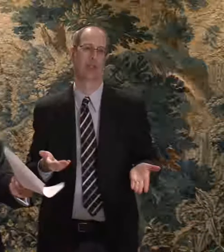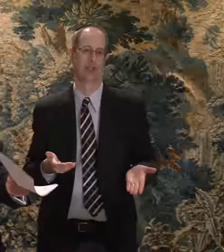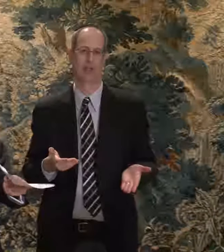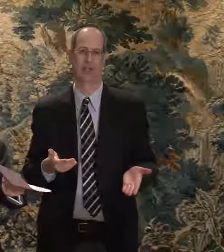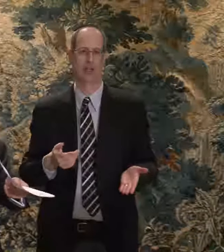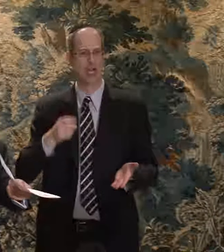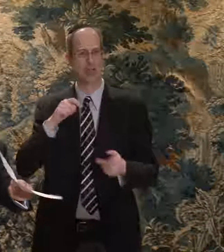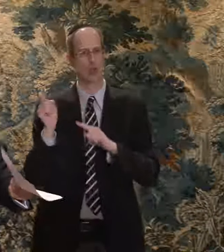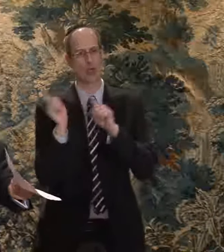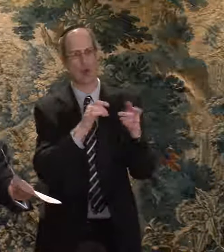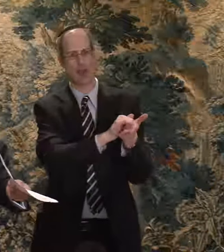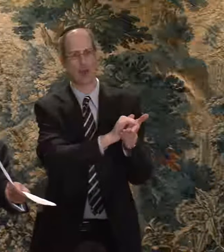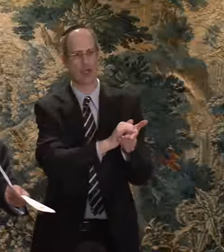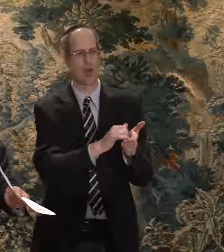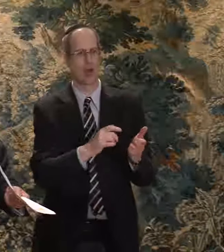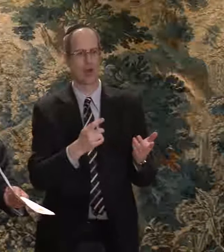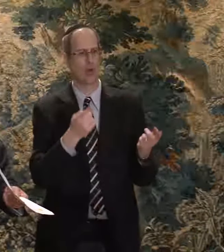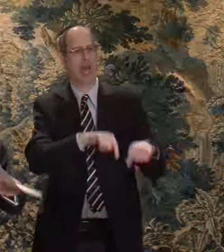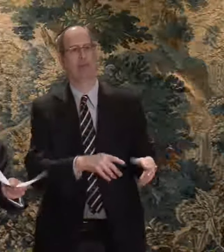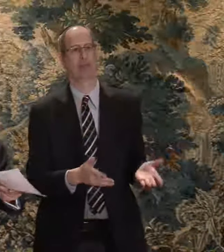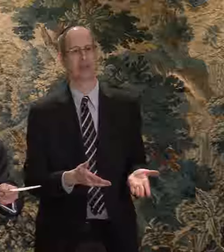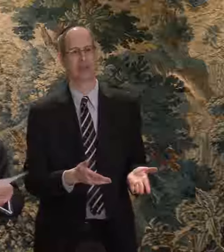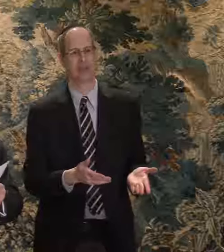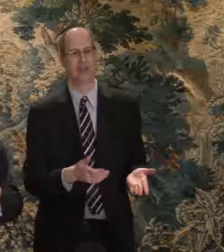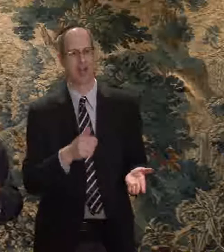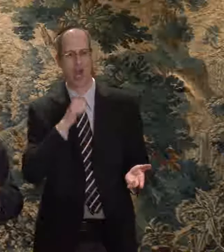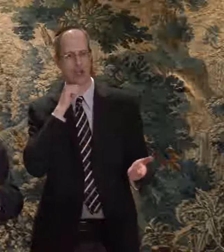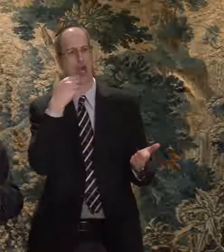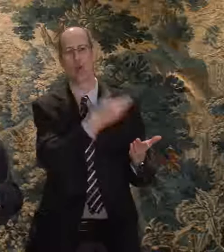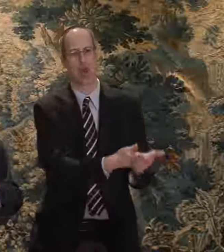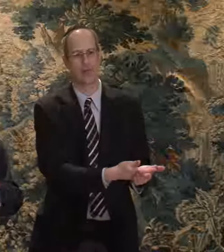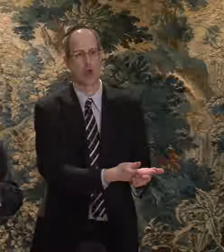supposed to go to New York what happened you didn't make it there dr. Horvat I am